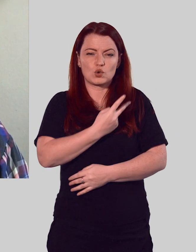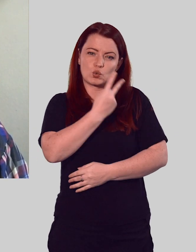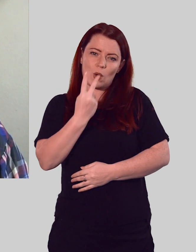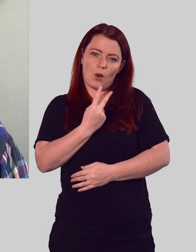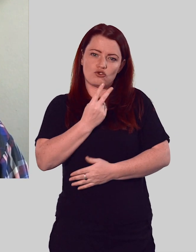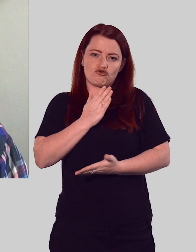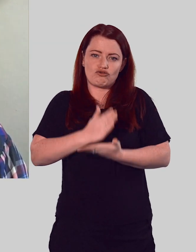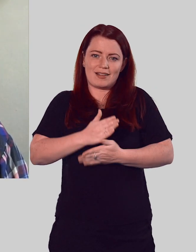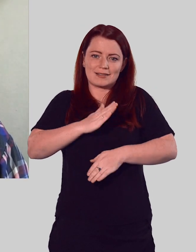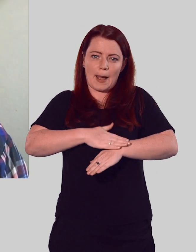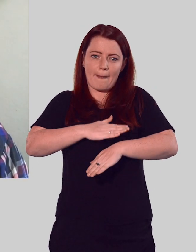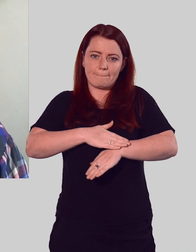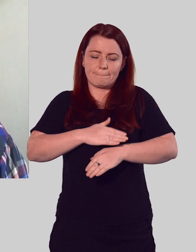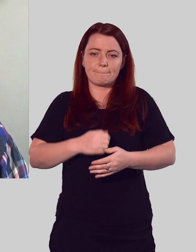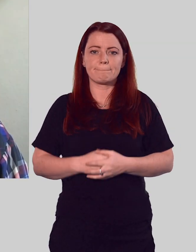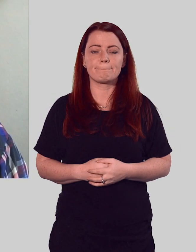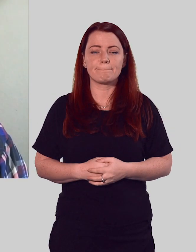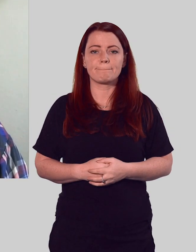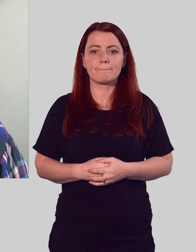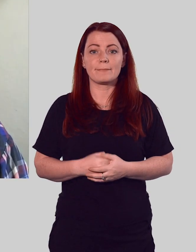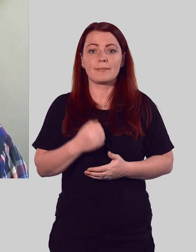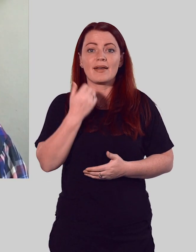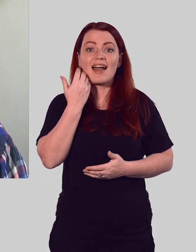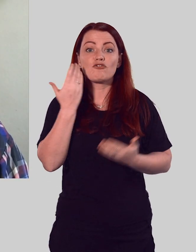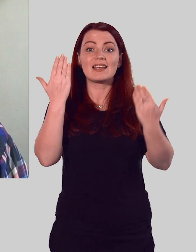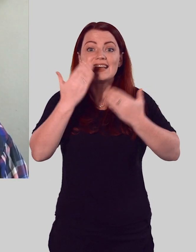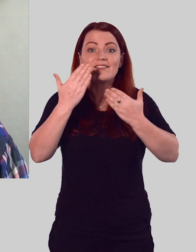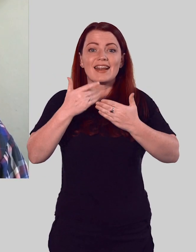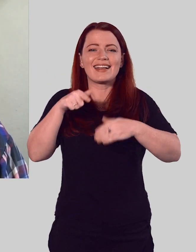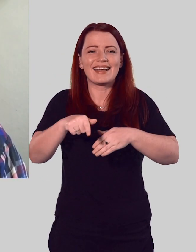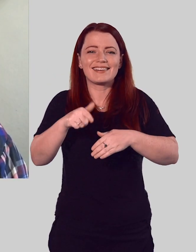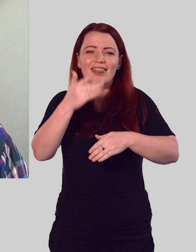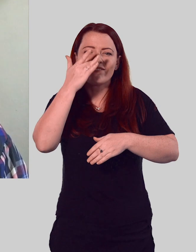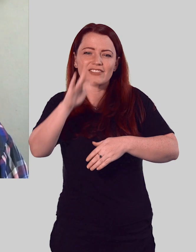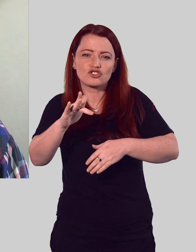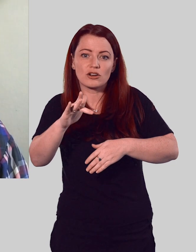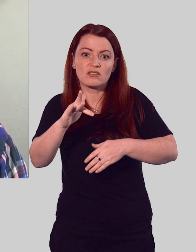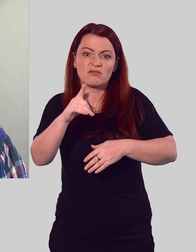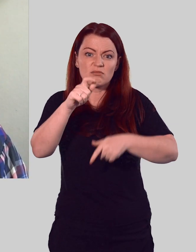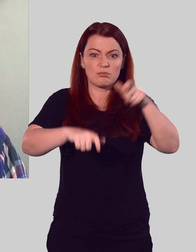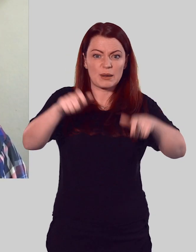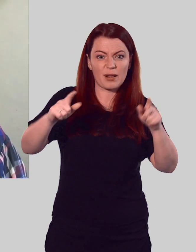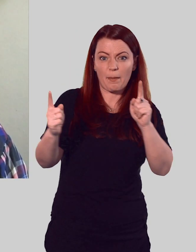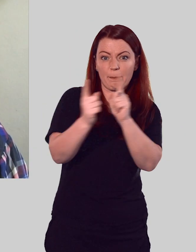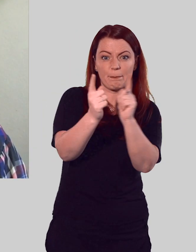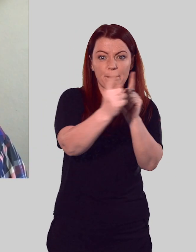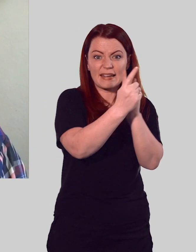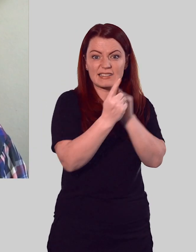for real. Each "evening" in the fiction people can meet and chat in the bar, you make breakout rooms in smaller groups.